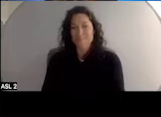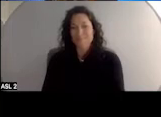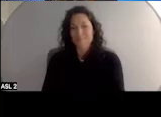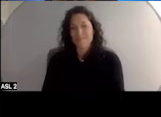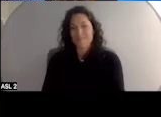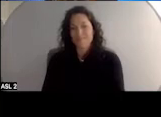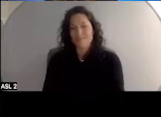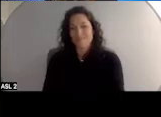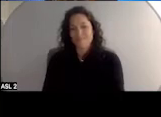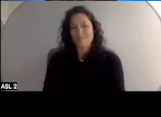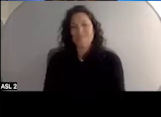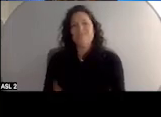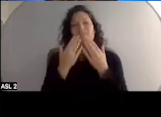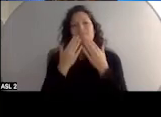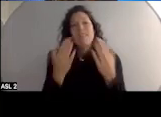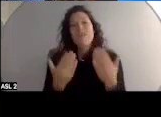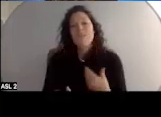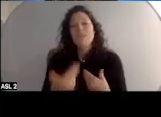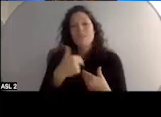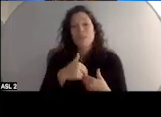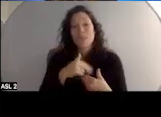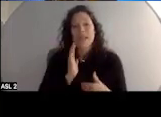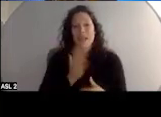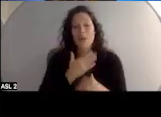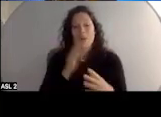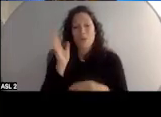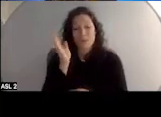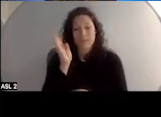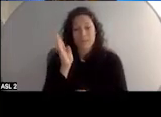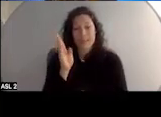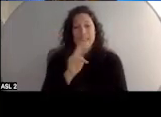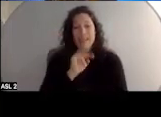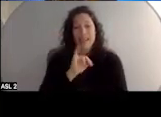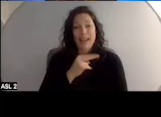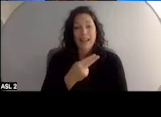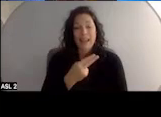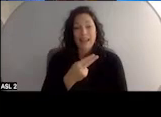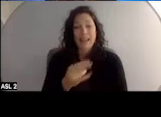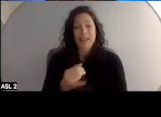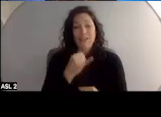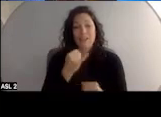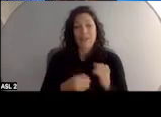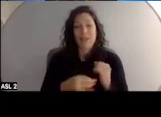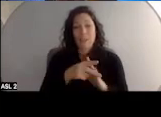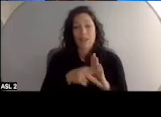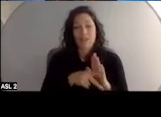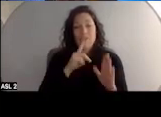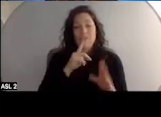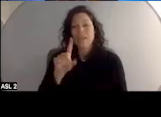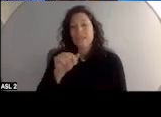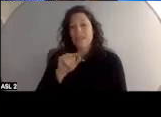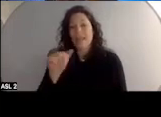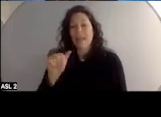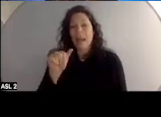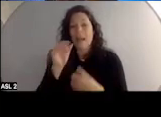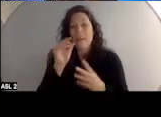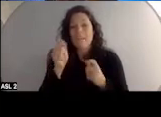Elyse Sullivan: Thank you for joining today's presentation, "The NIH Final Policy for Data Management and Sharing is in Effect: Planning for Success."